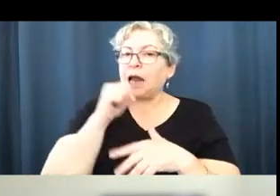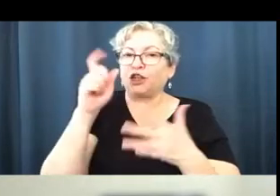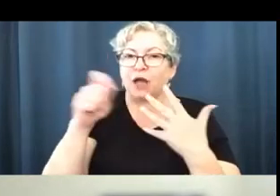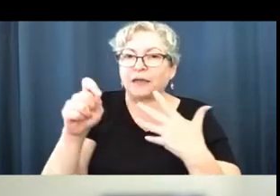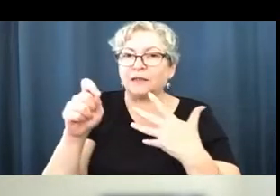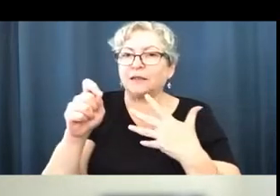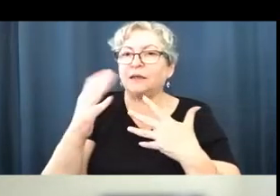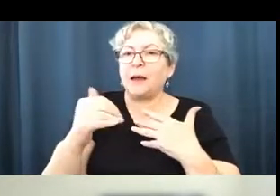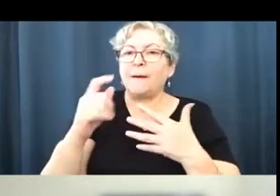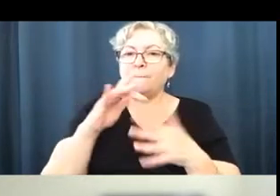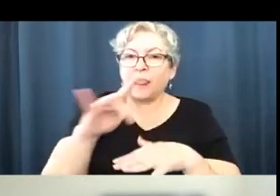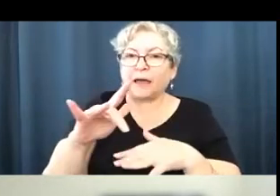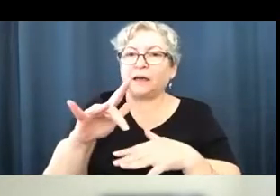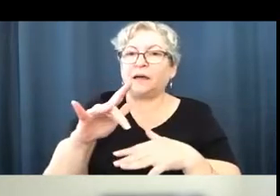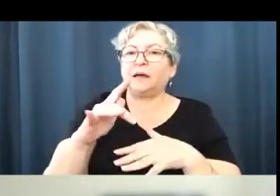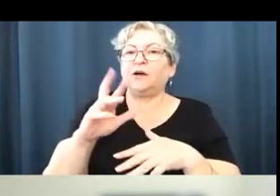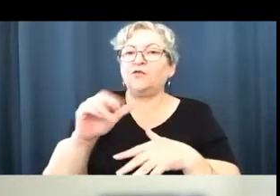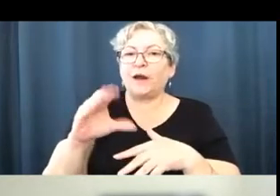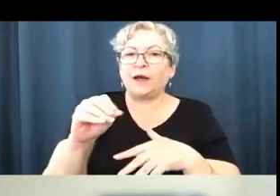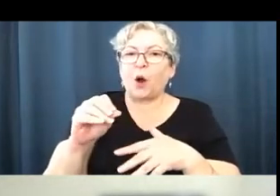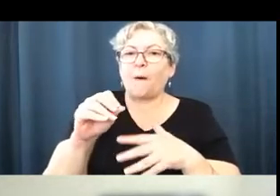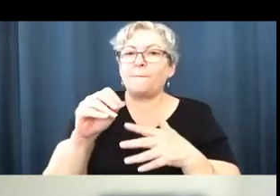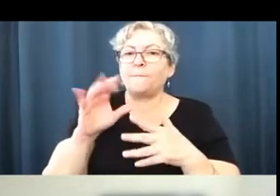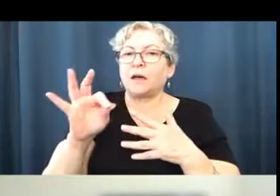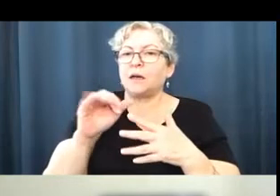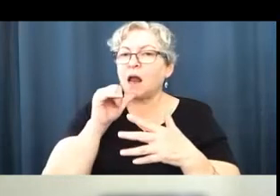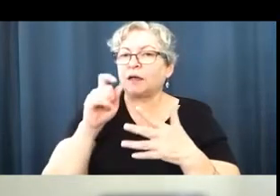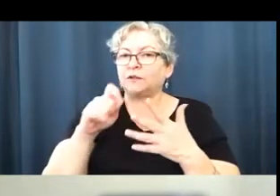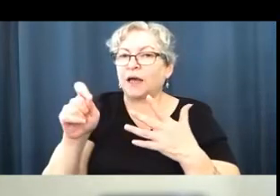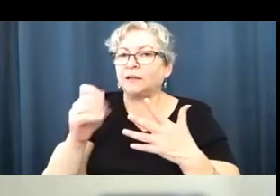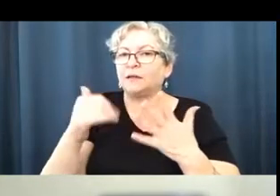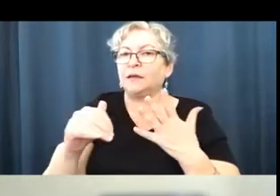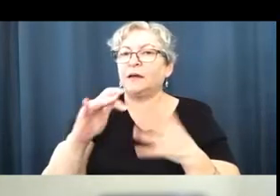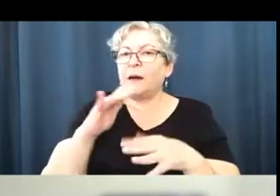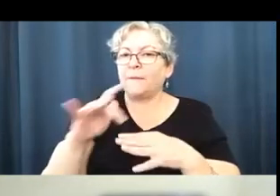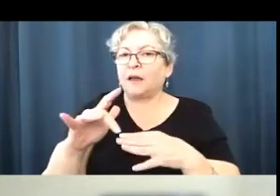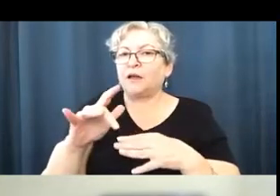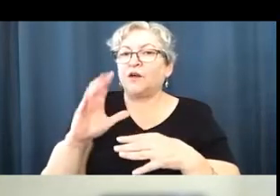Blank, radio button not checked.